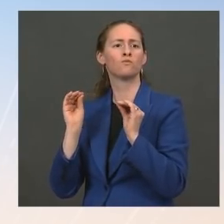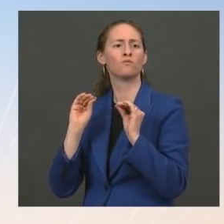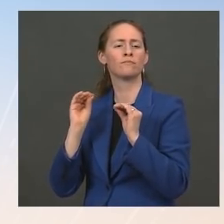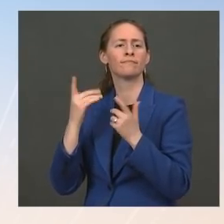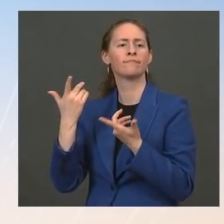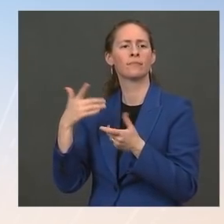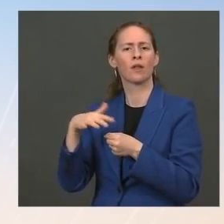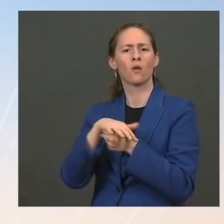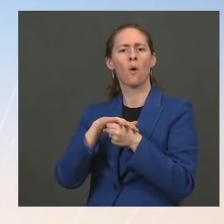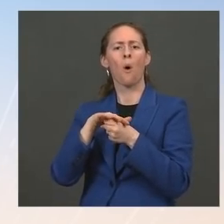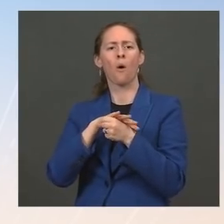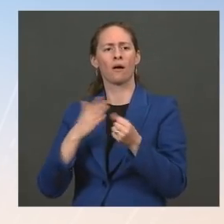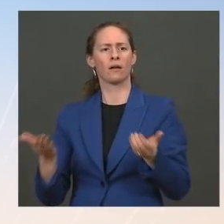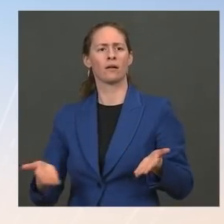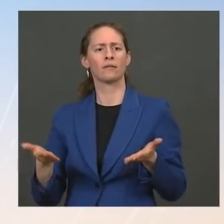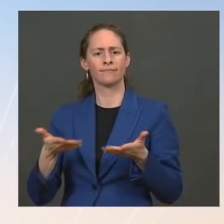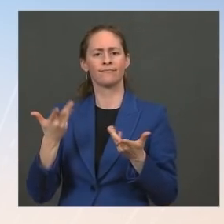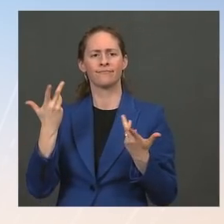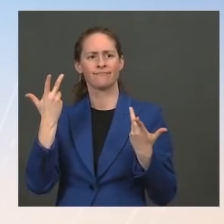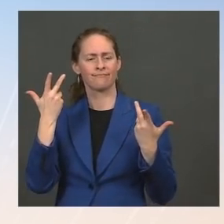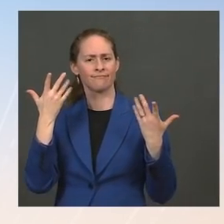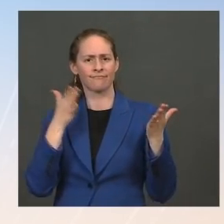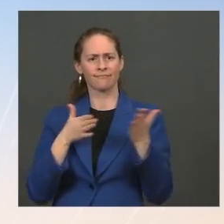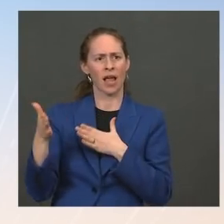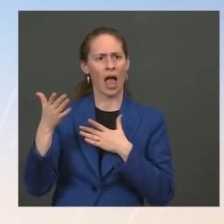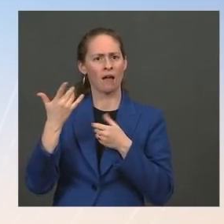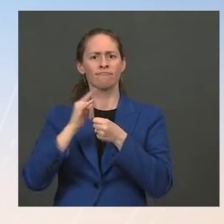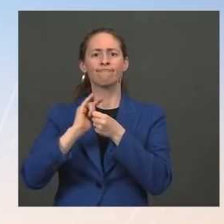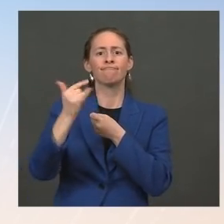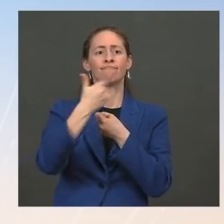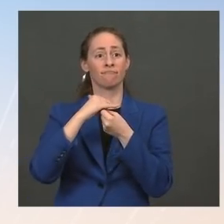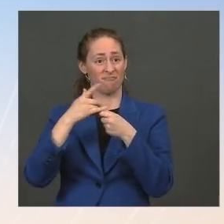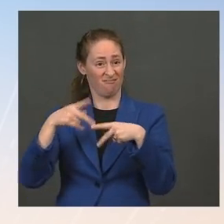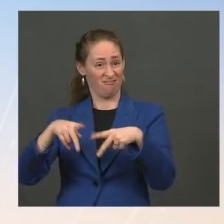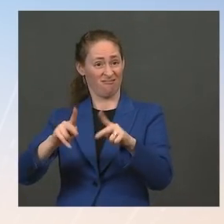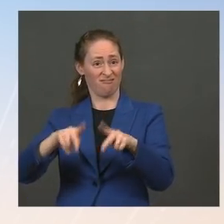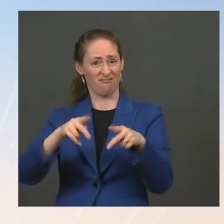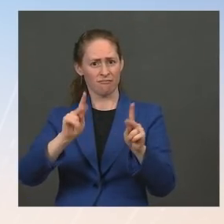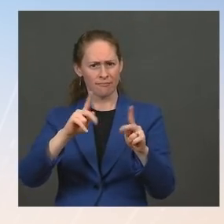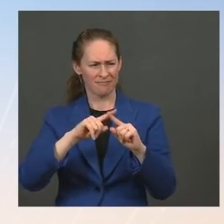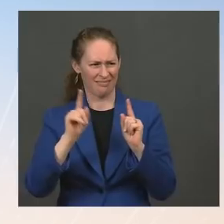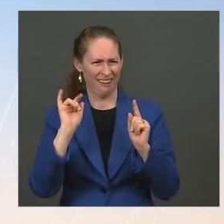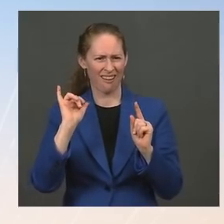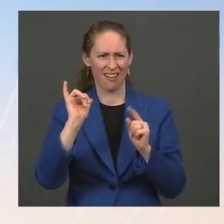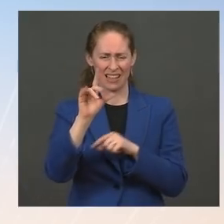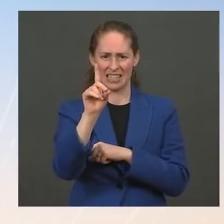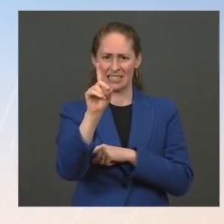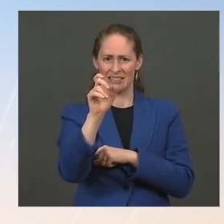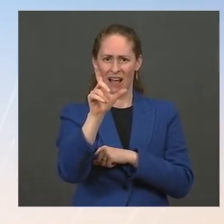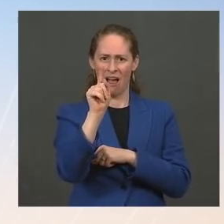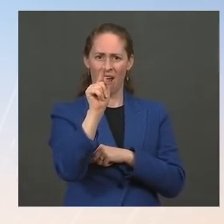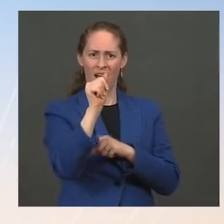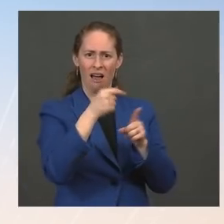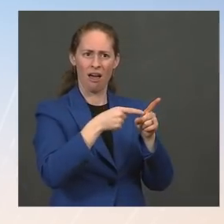is that once it was already here, it spread rapidly across the country. So why not have any testing or vaccination requirements